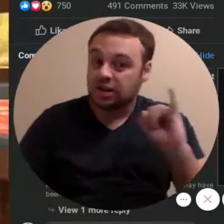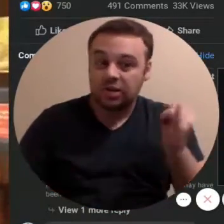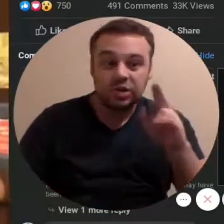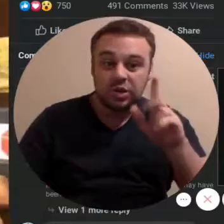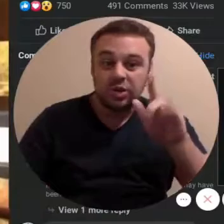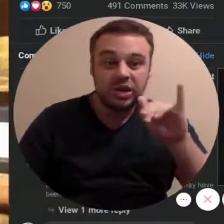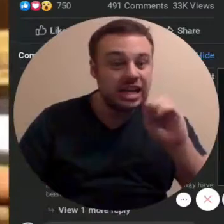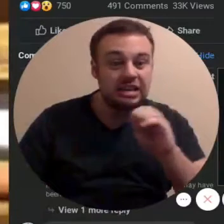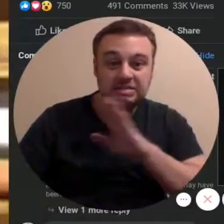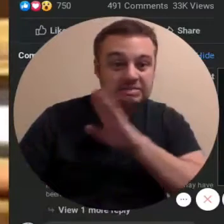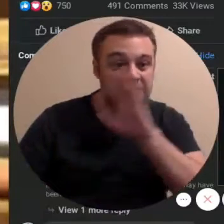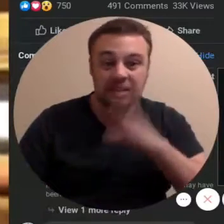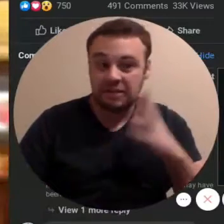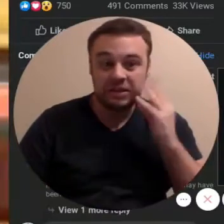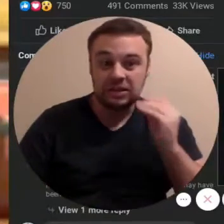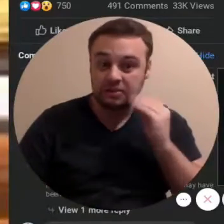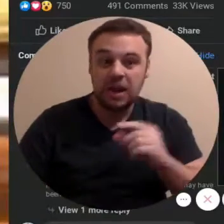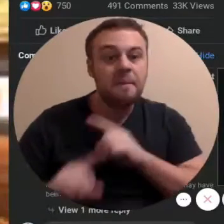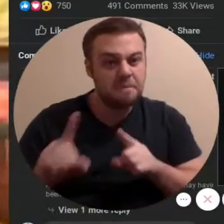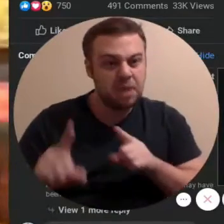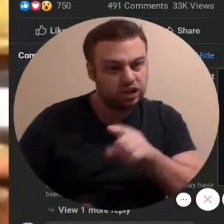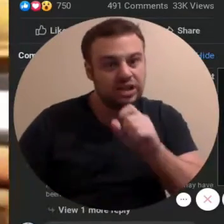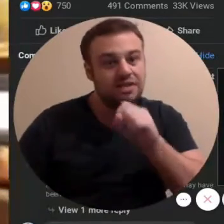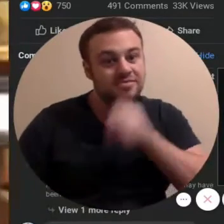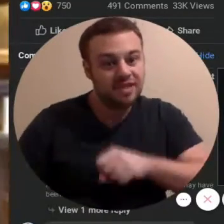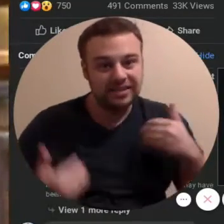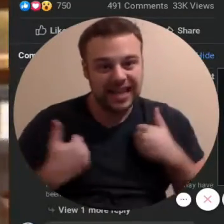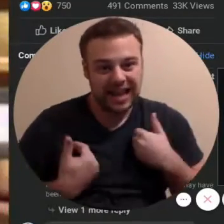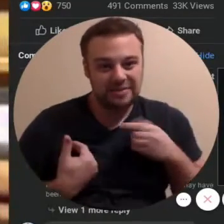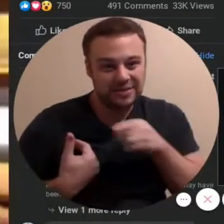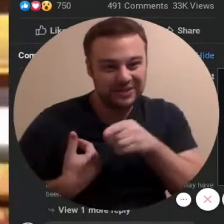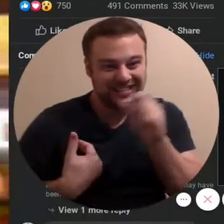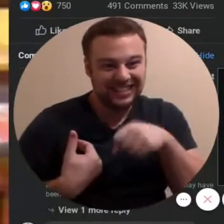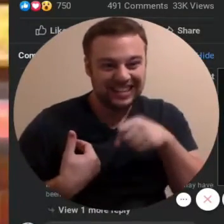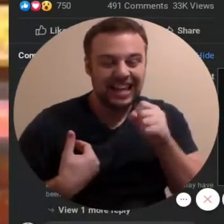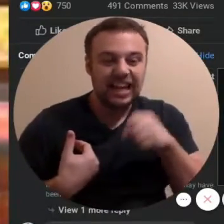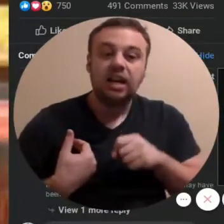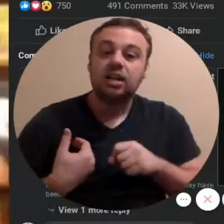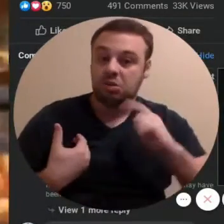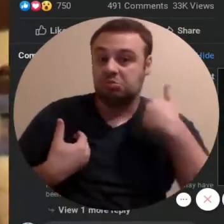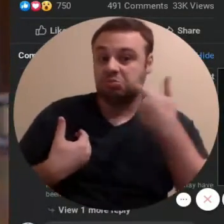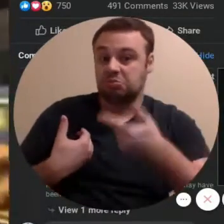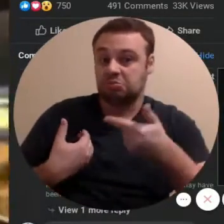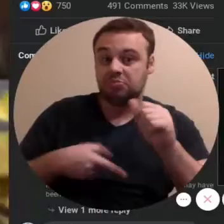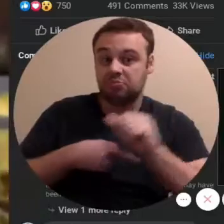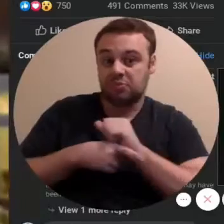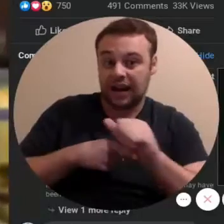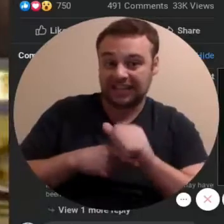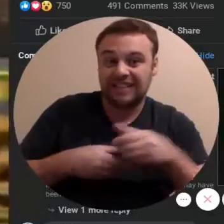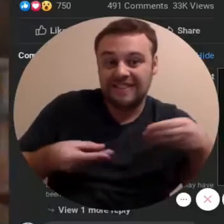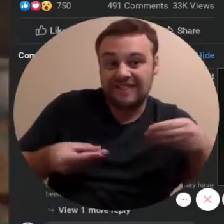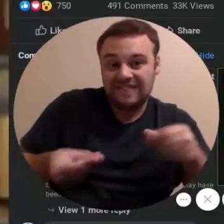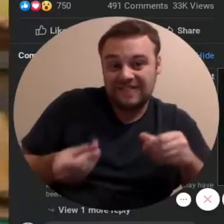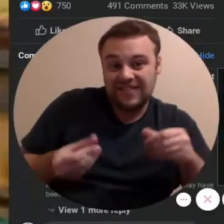Janice: But she loves it, so I wanted to let her be the star today with Pedro. Erica: Are you gonna be our superstar Jules? I have to-